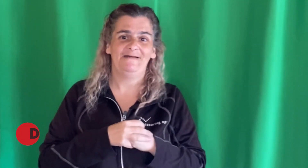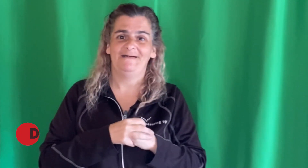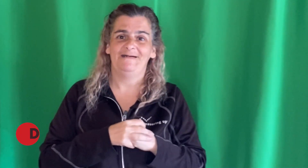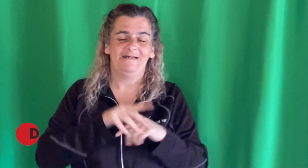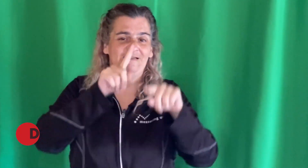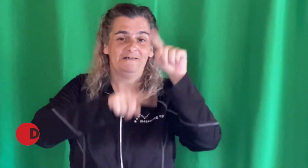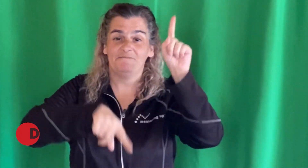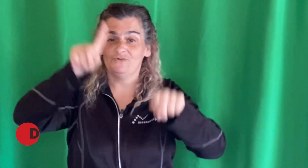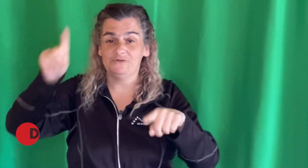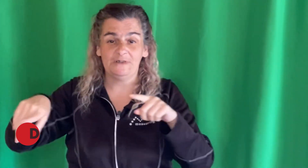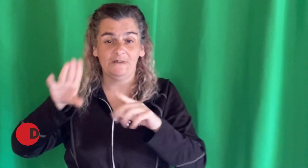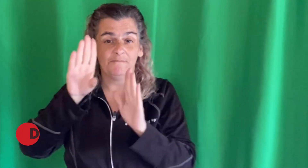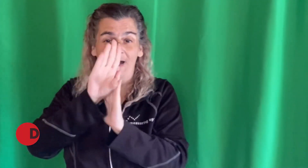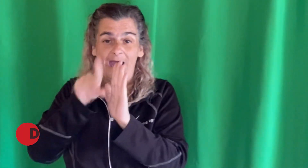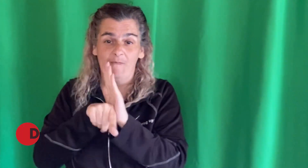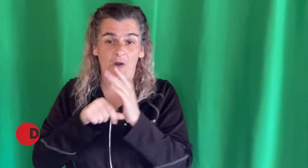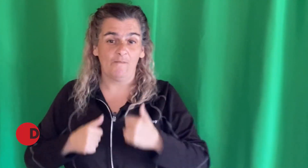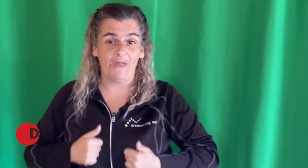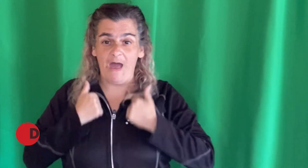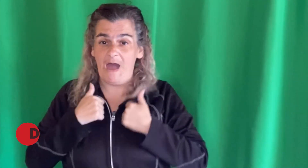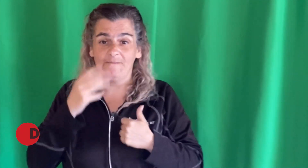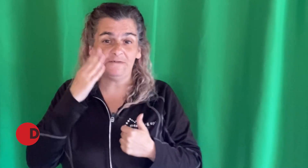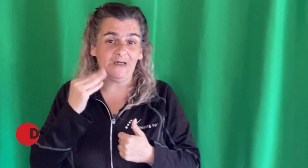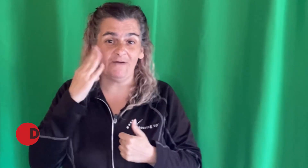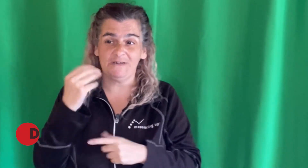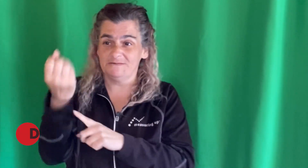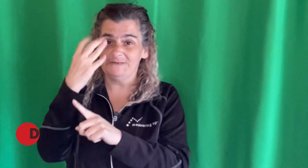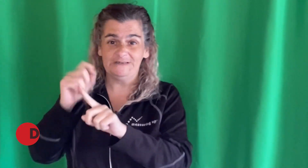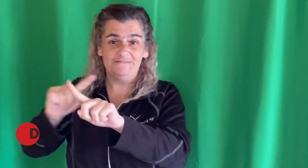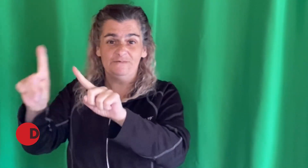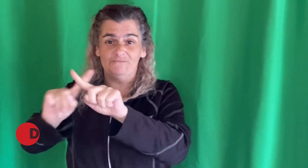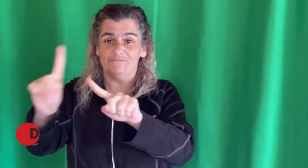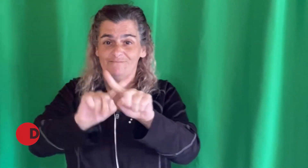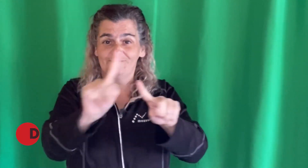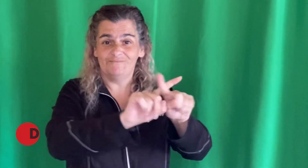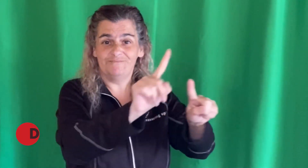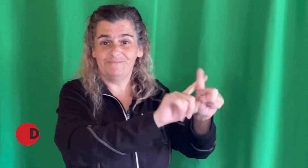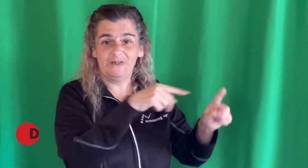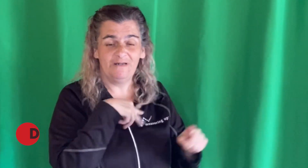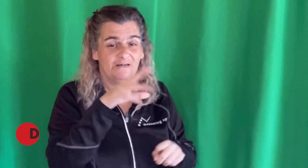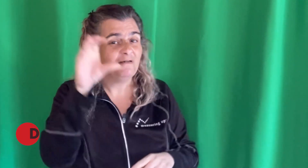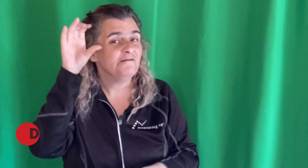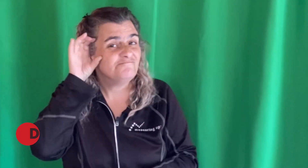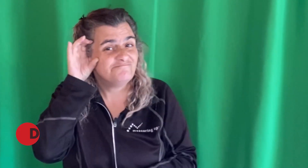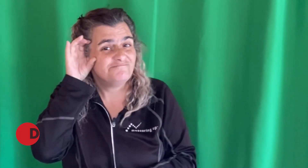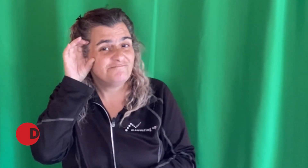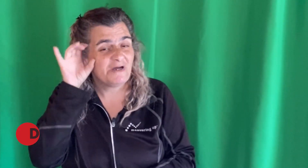life experiences and differences...